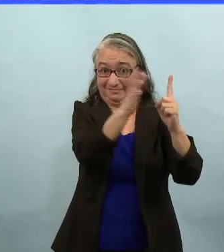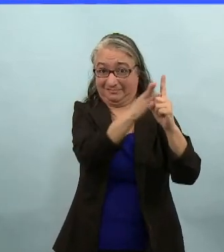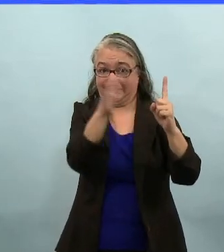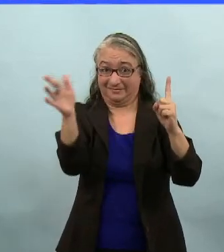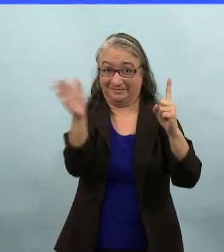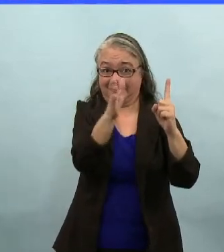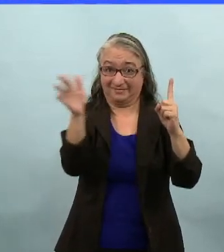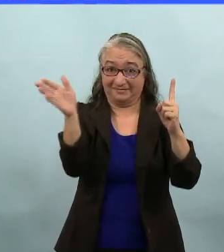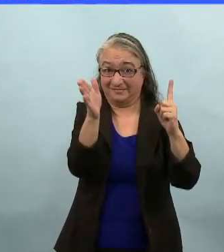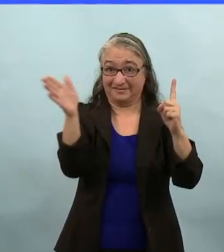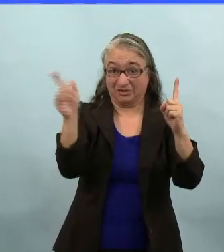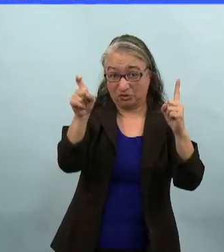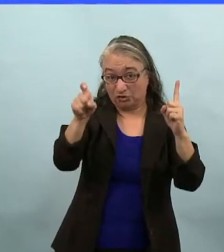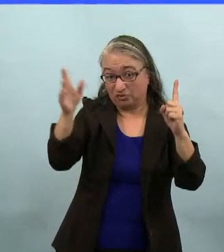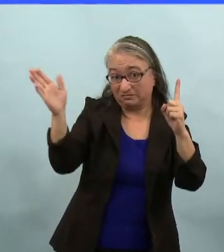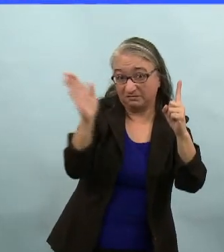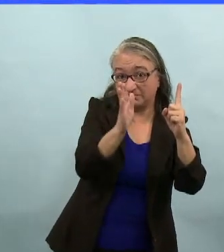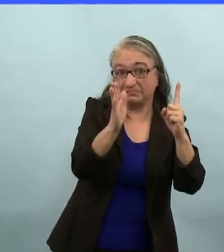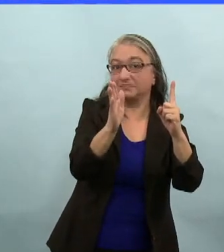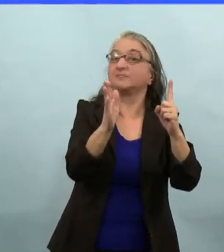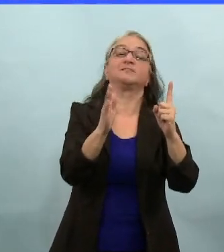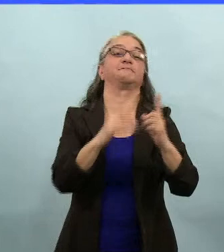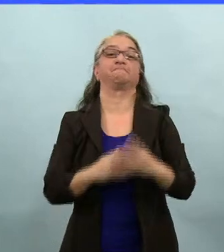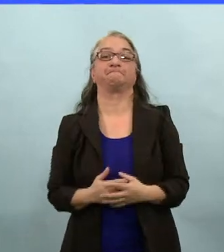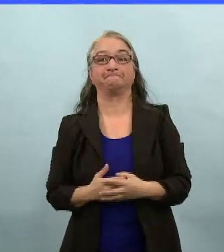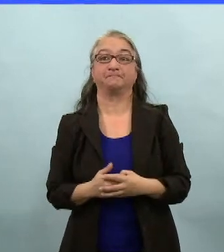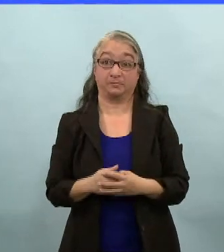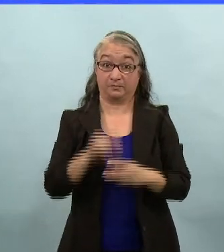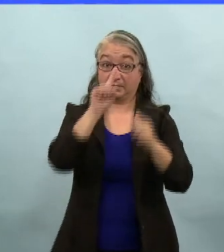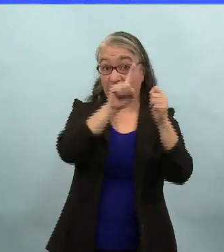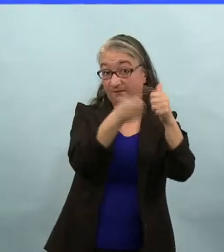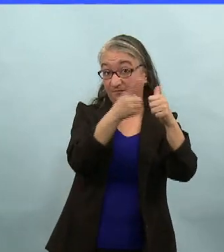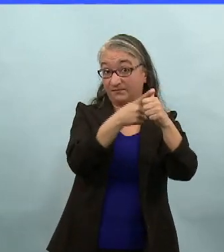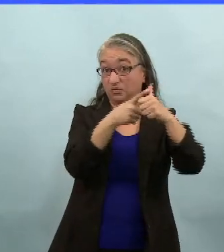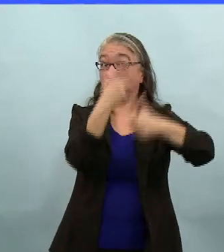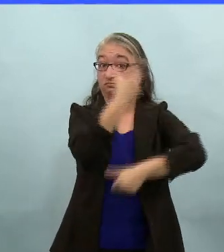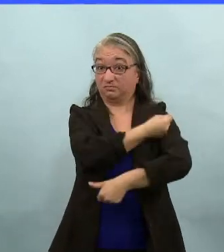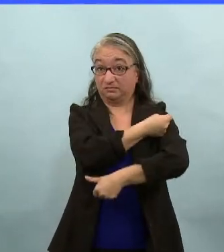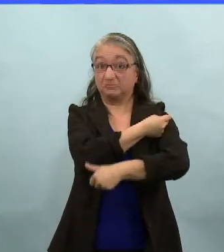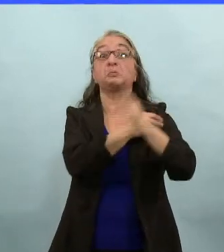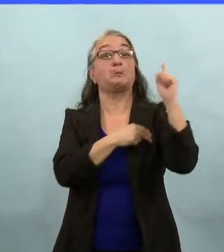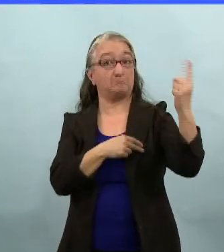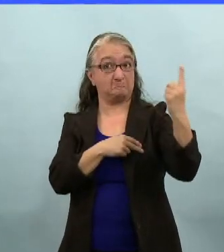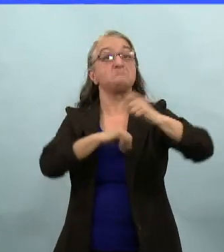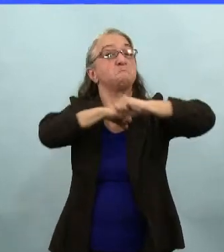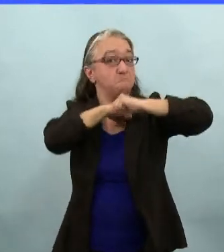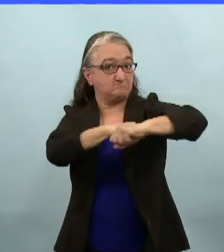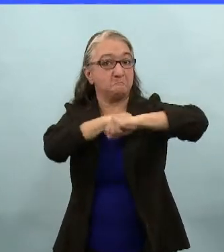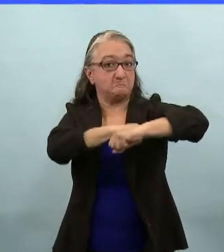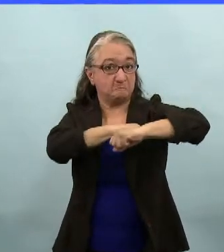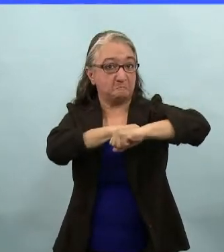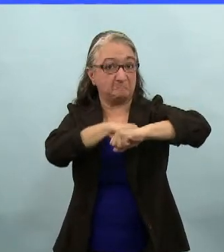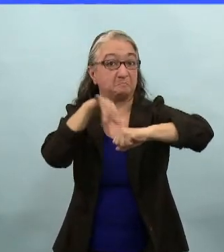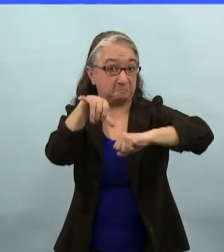children with one dose are not without protection a recent vaccine dose even if it's your first one